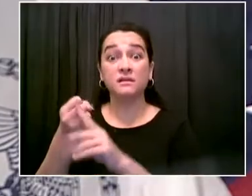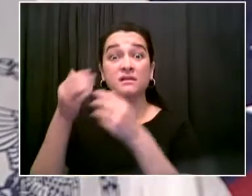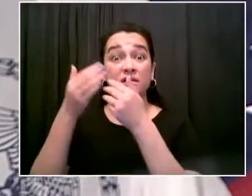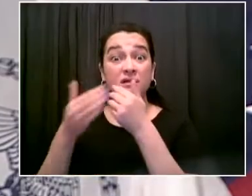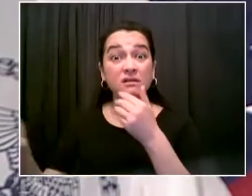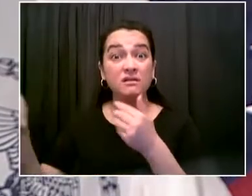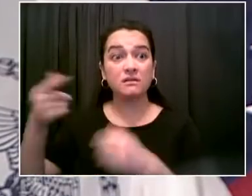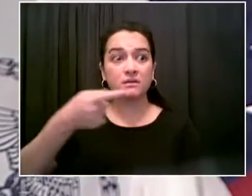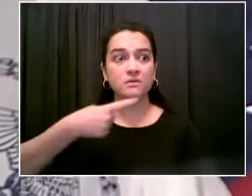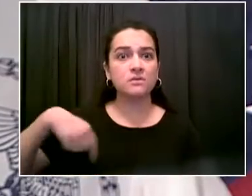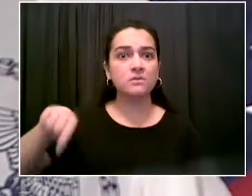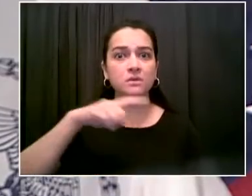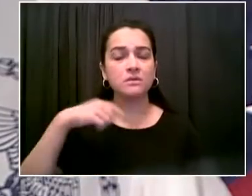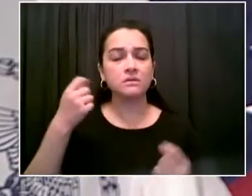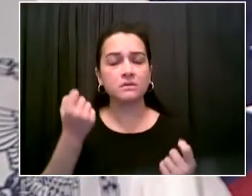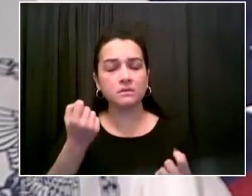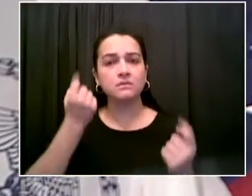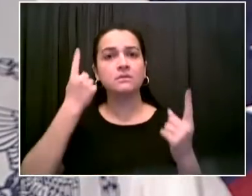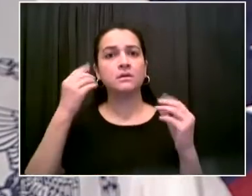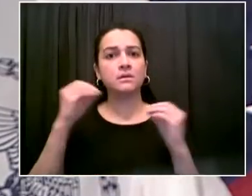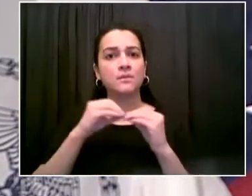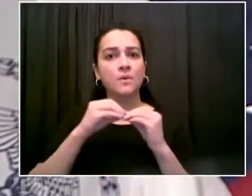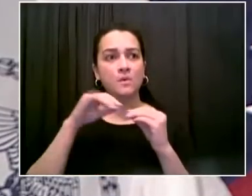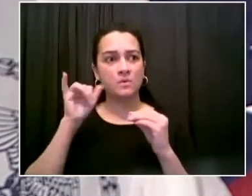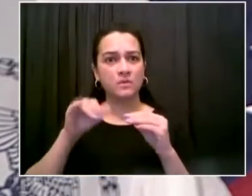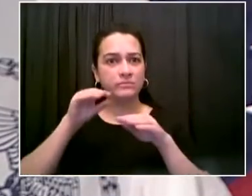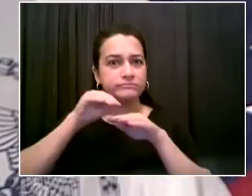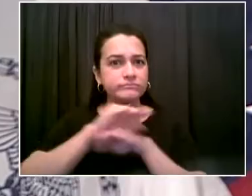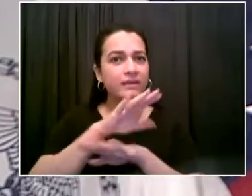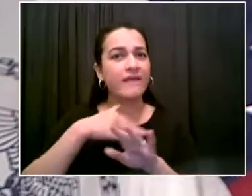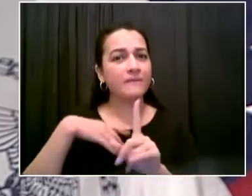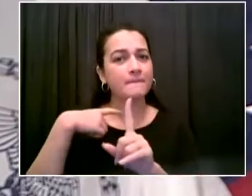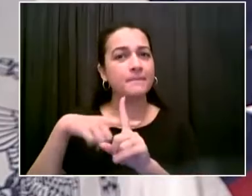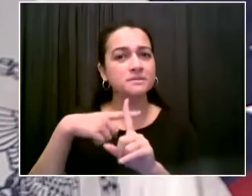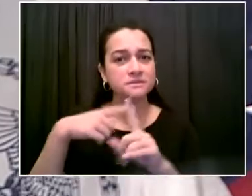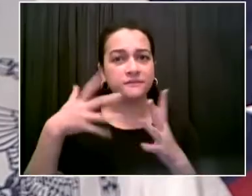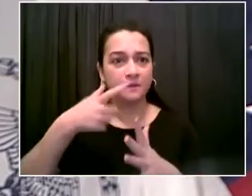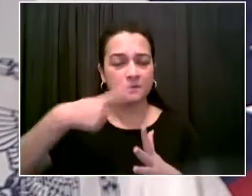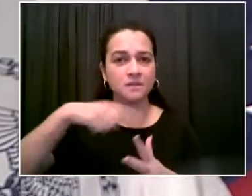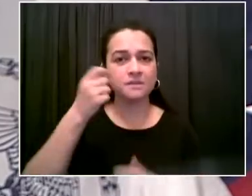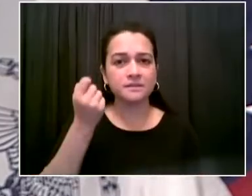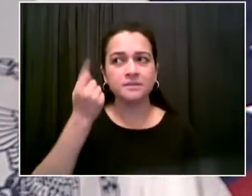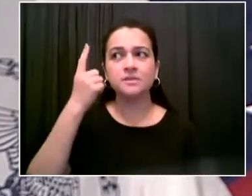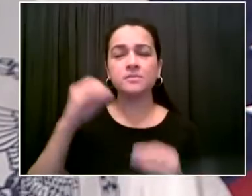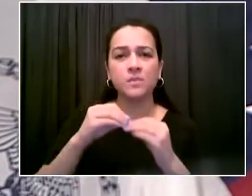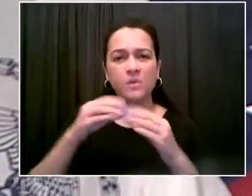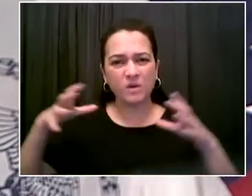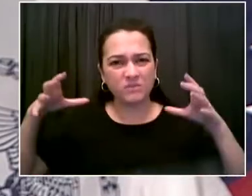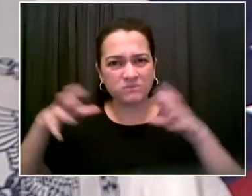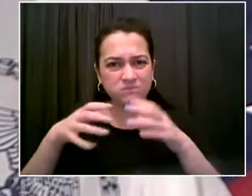OUT, PEOPLE COMING TOGETHER, PEOPLE FIGHTING FOR CHANGE. IT WAS PAINFUL AND DIFFICULT IN THOSE DAYS AFTER THAT THINGS STARTED TO CHANGE. THIS CITY FOR